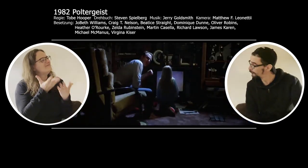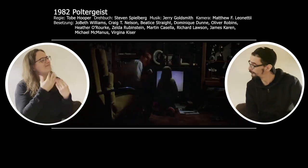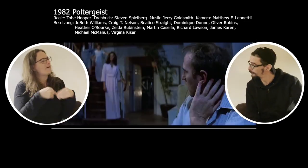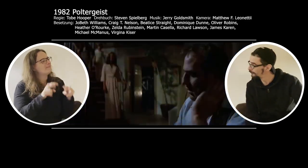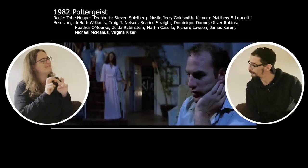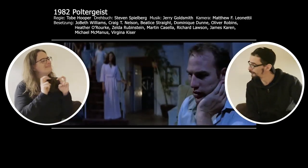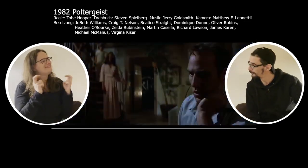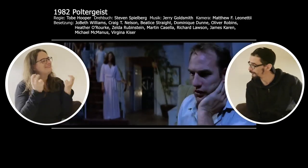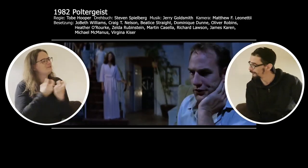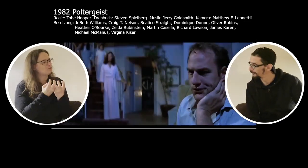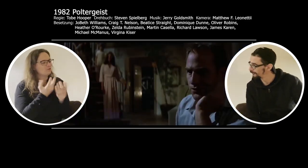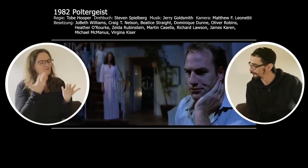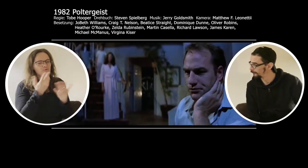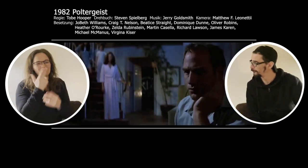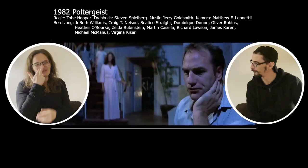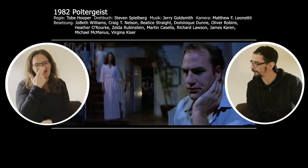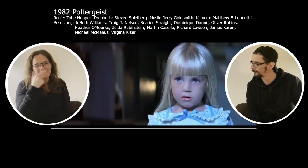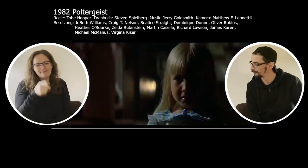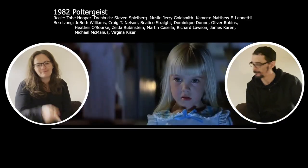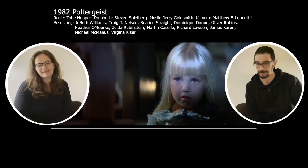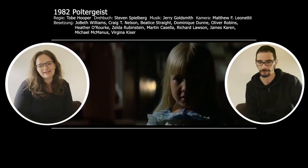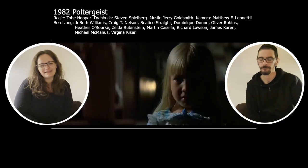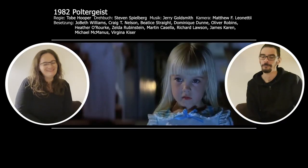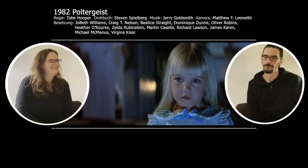It looks like there's a family reunion down here in the basement.